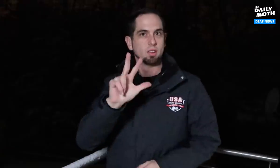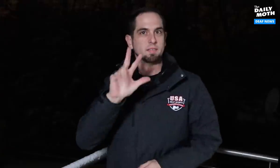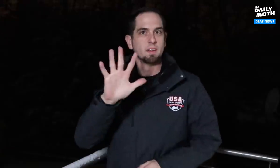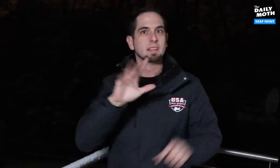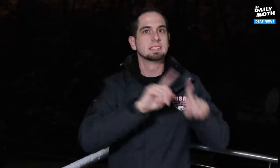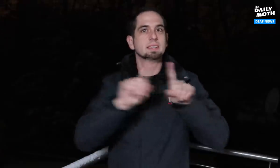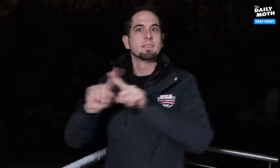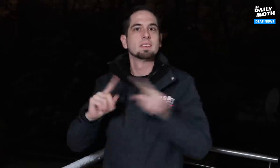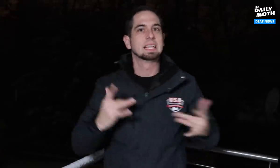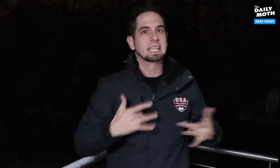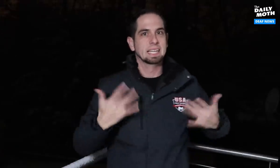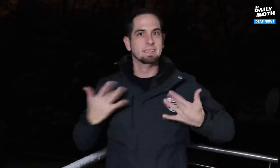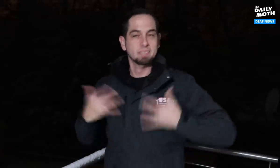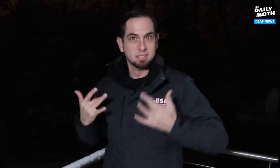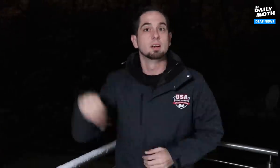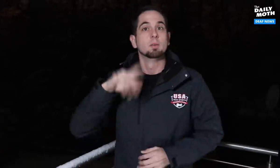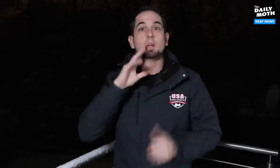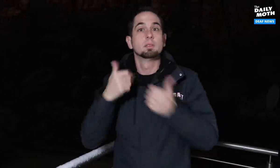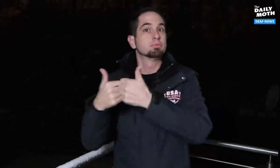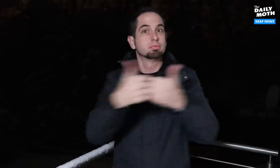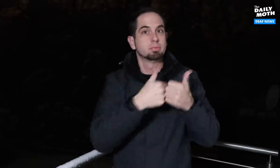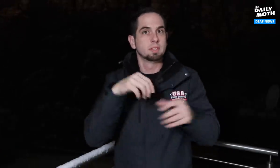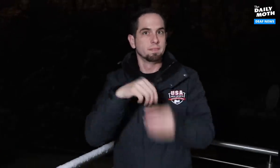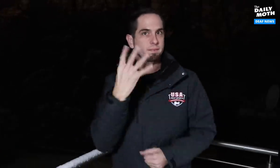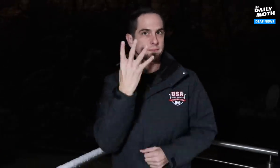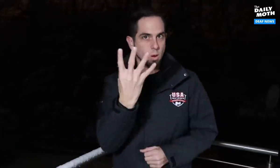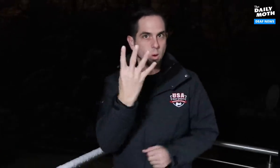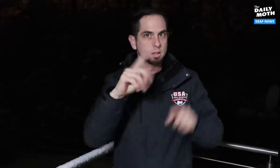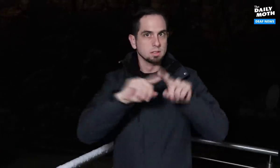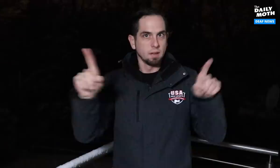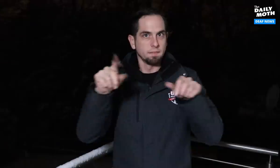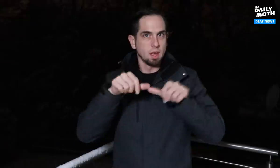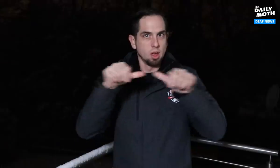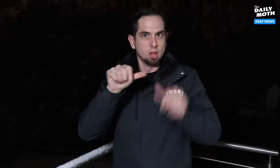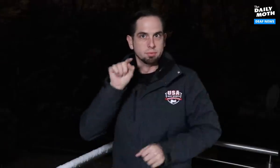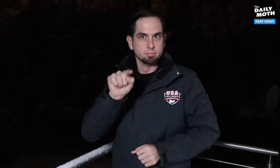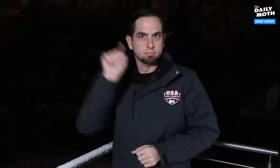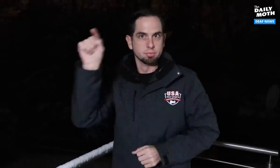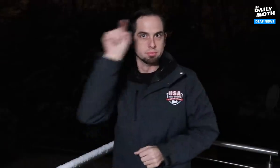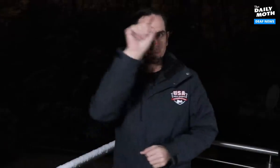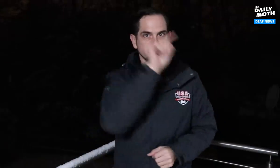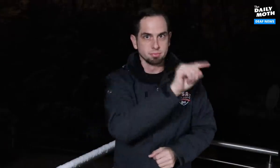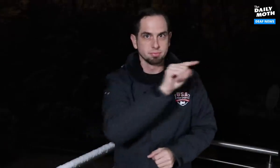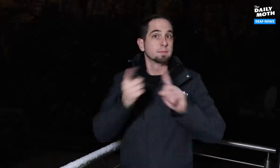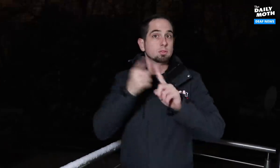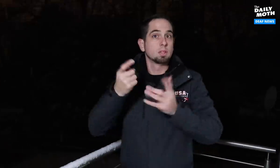35 different events. The competitions will happen in four different areas.